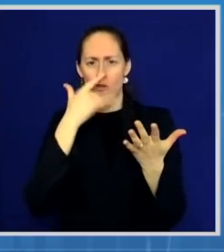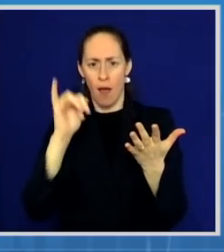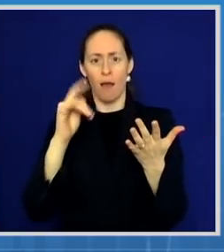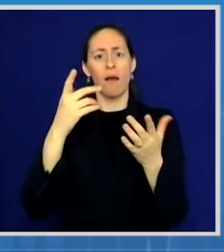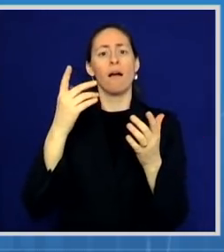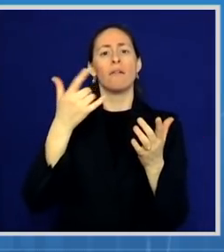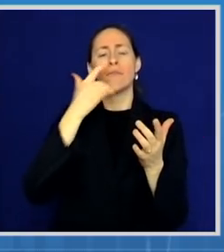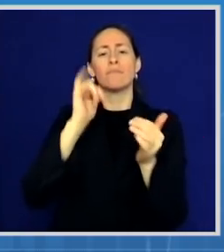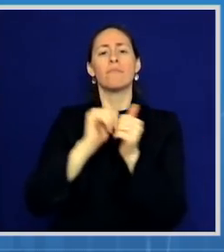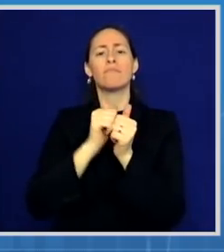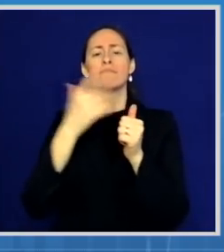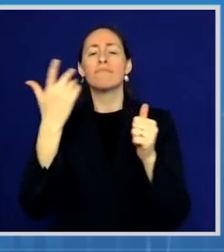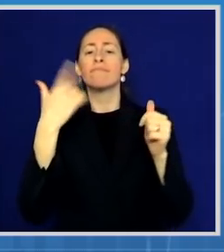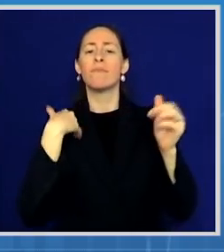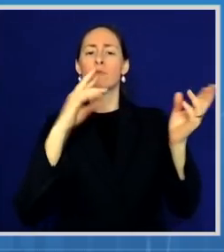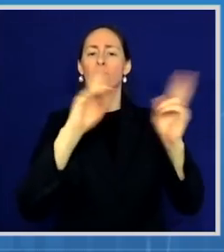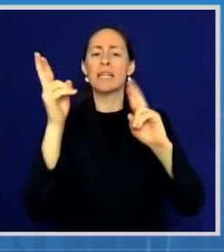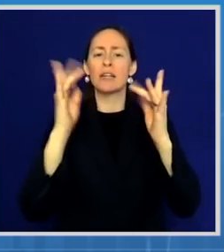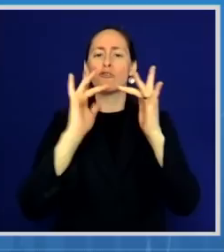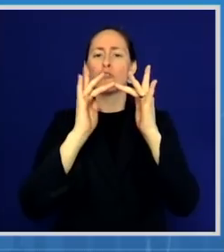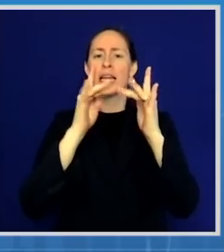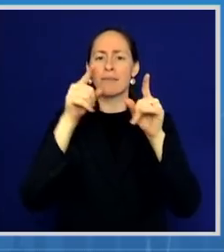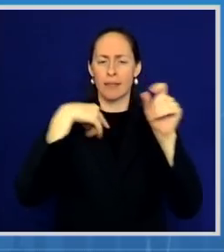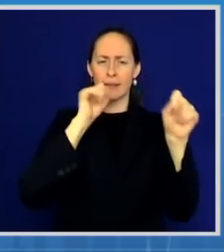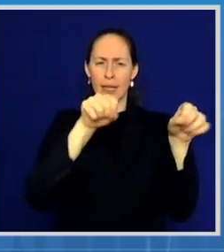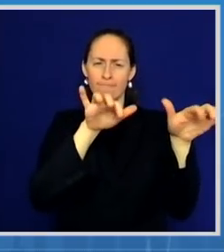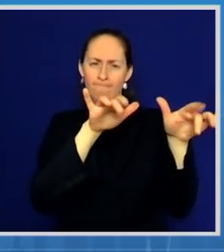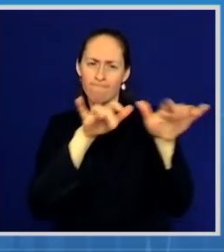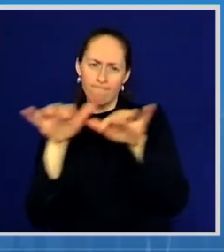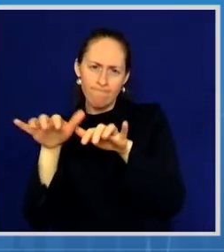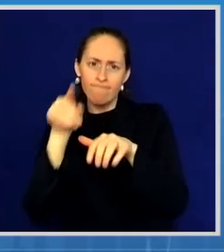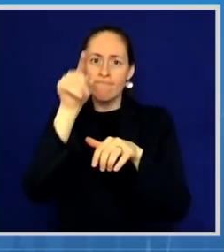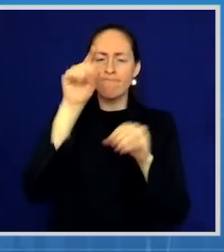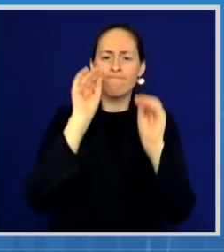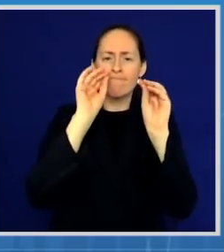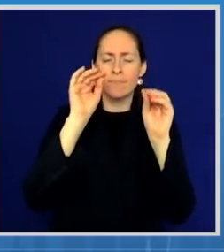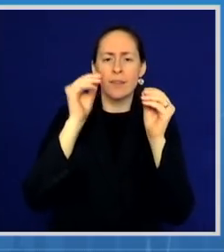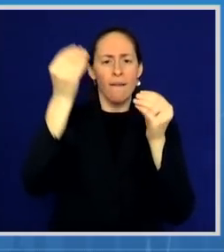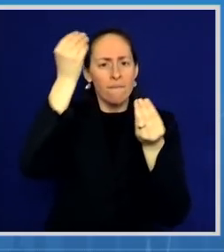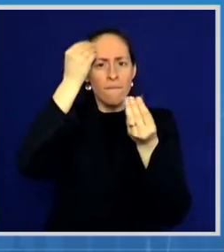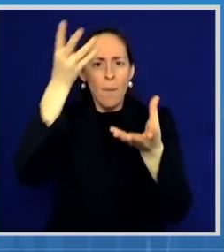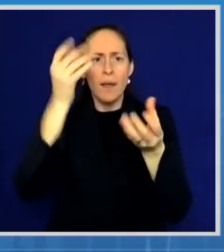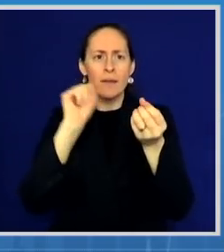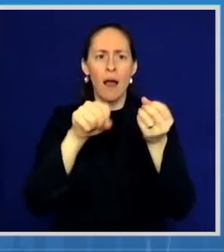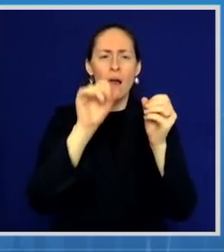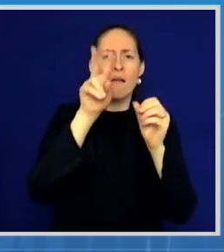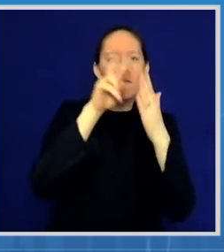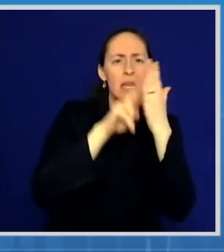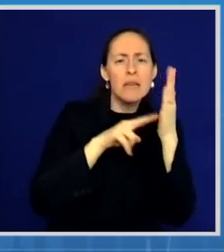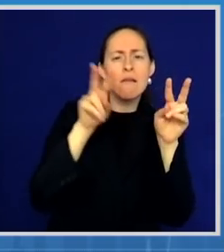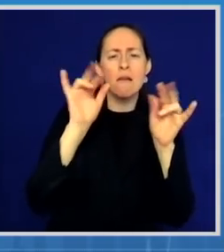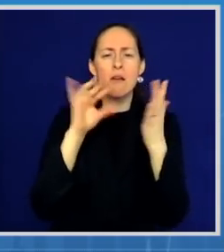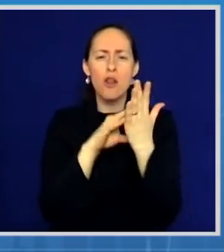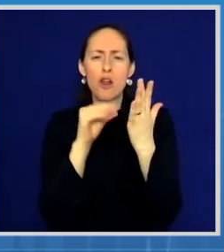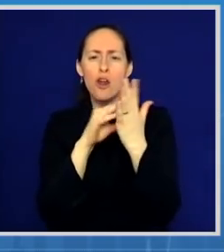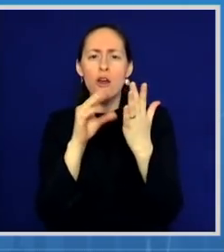This site is updated weekly with the prevalence of SARS-CoV2 variants at the national, regional and state levels.